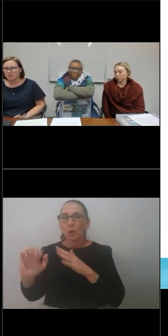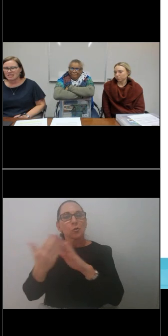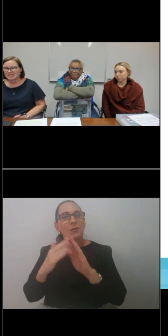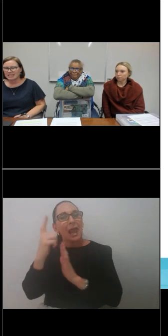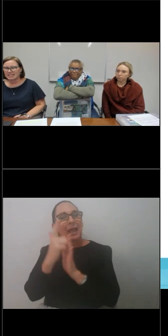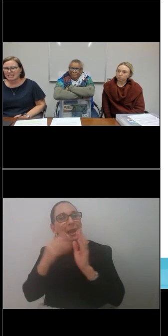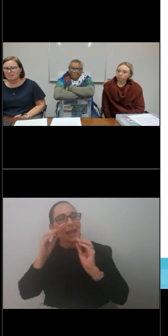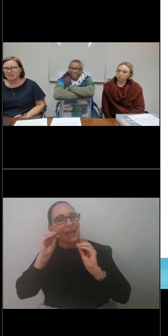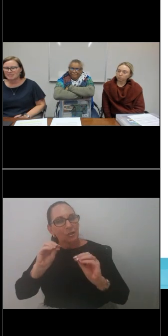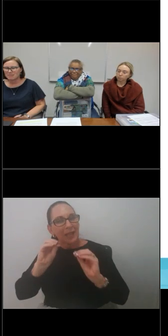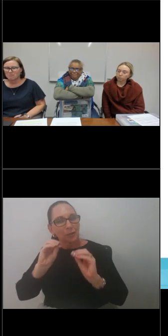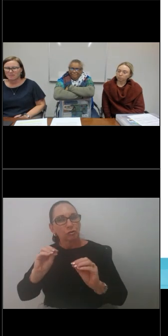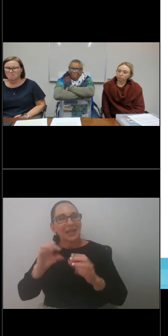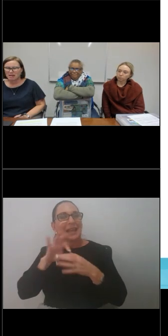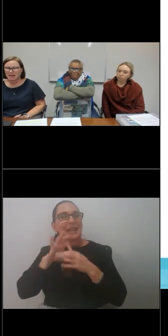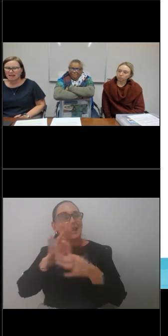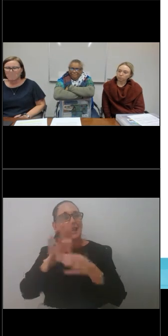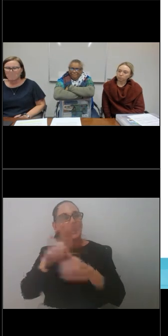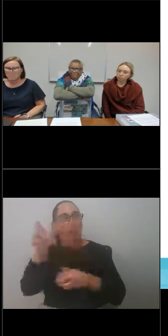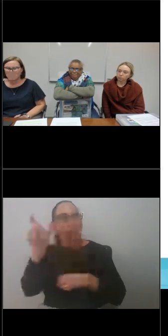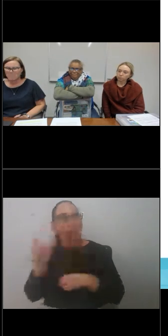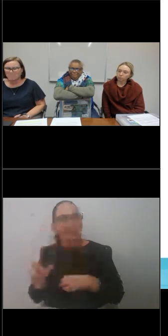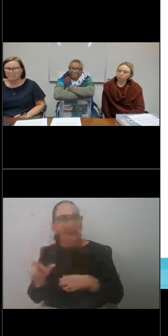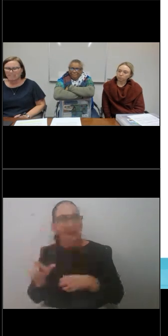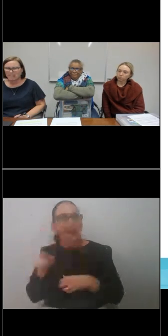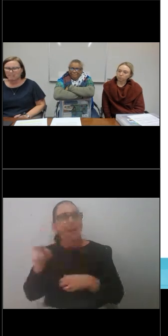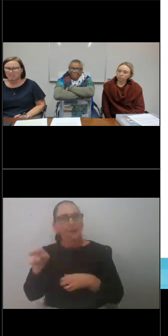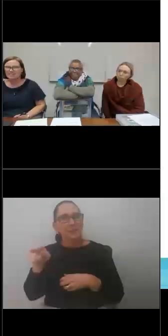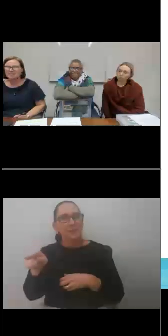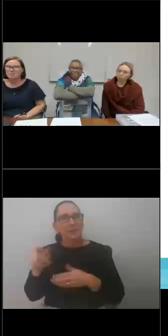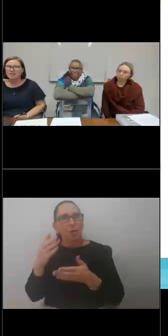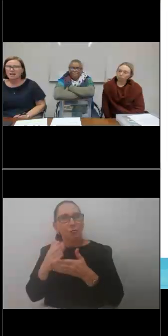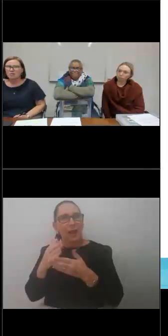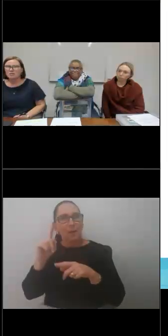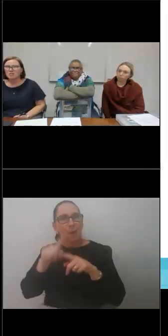CLE team and has been one of our main Blurred Borders training uh trainers we've also got